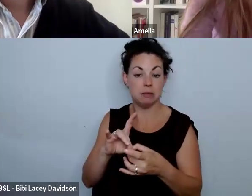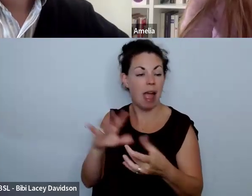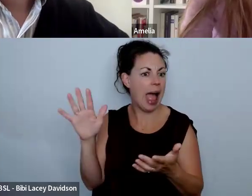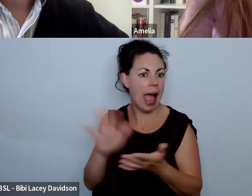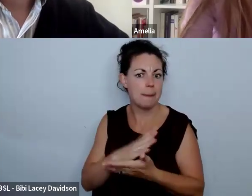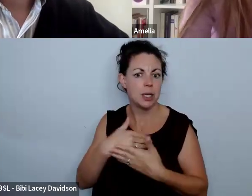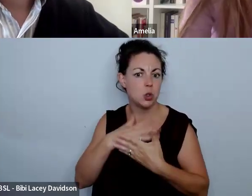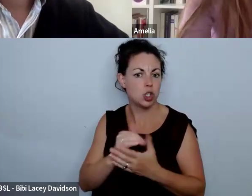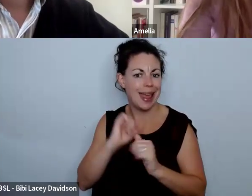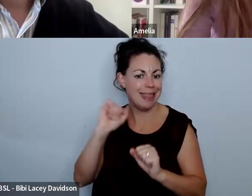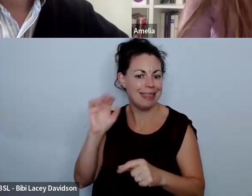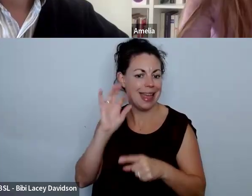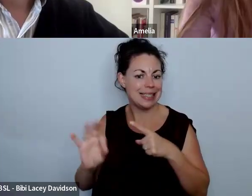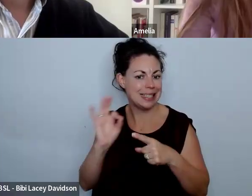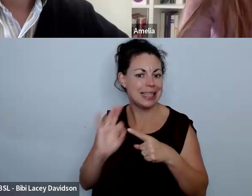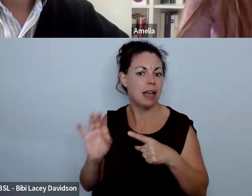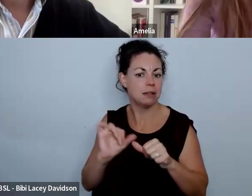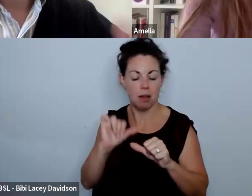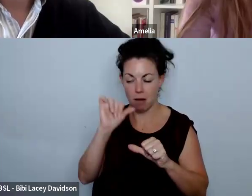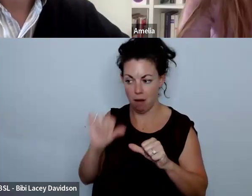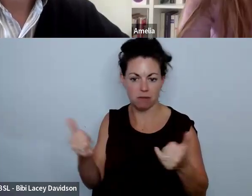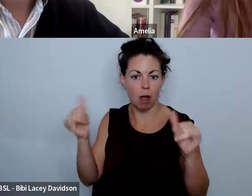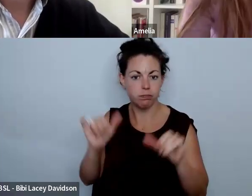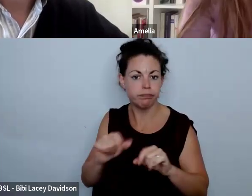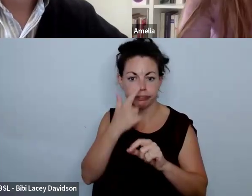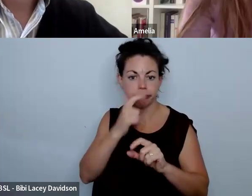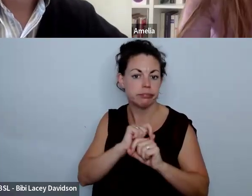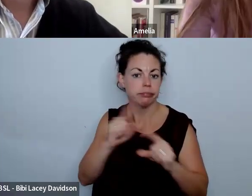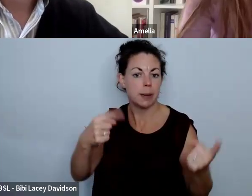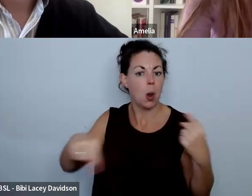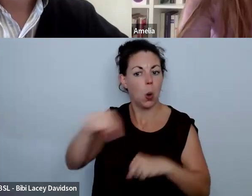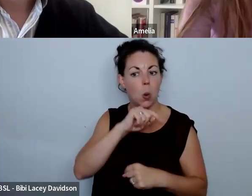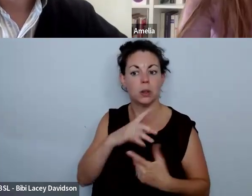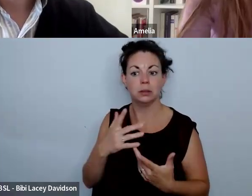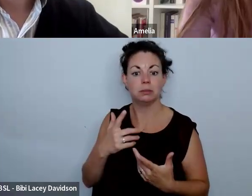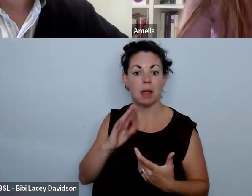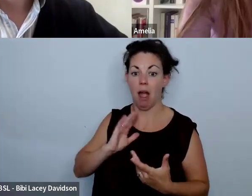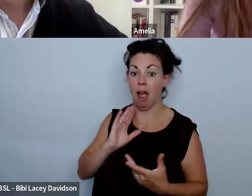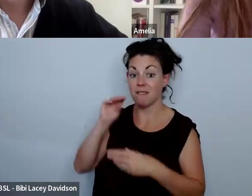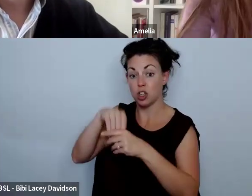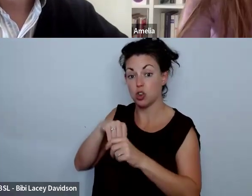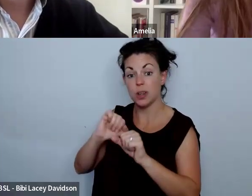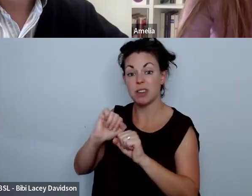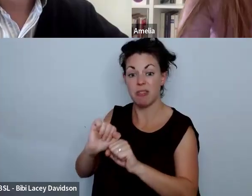they're keen to kind of gather and synthesize people's views on Access to Work so that